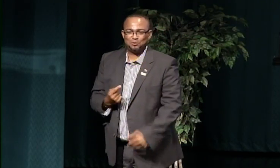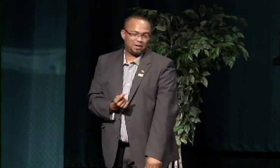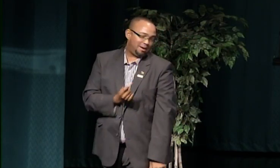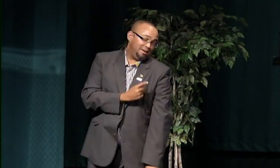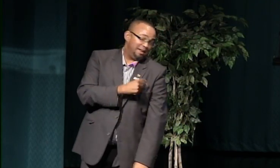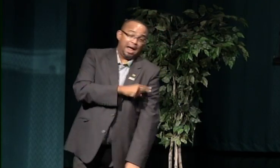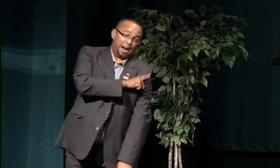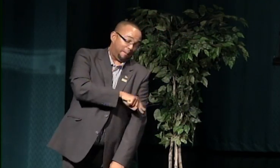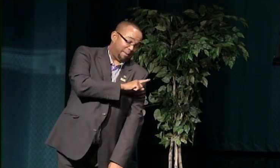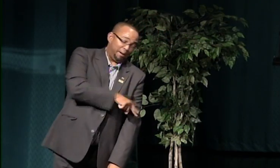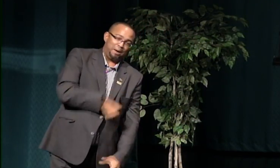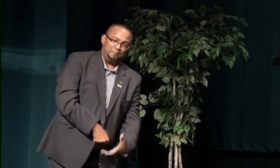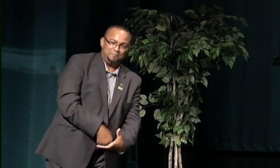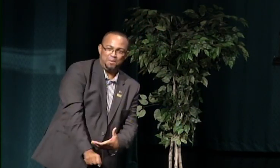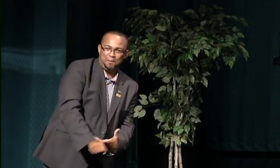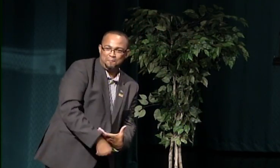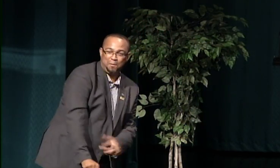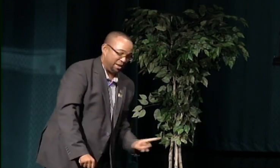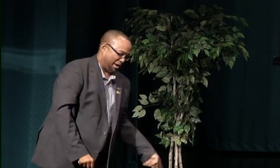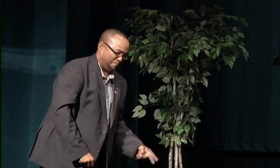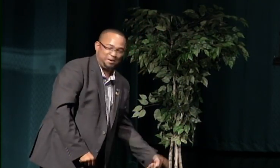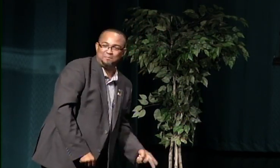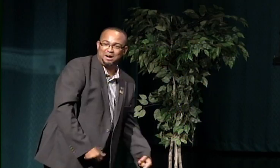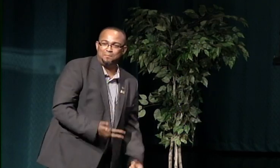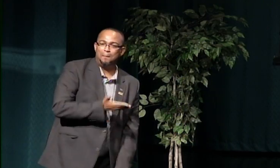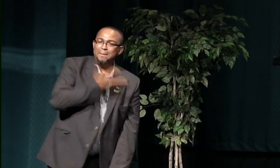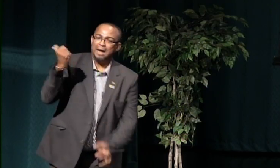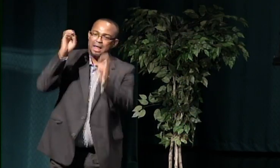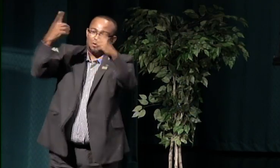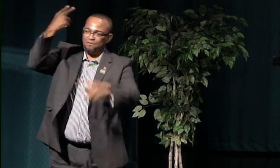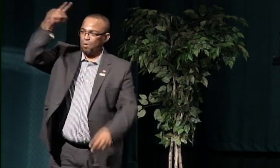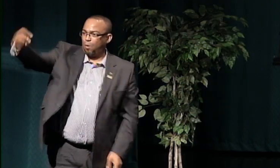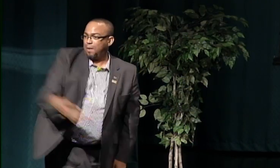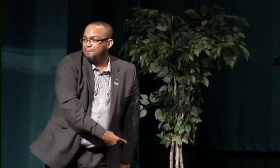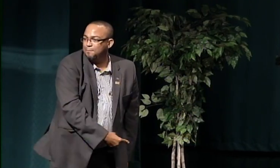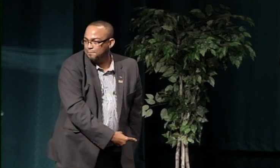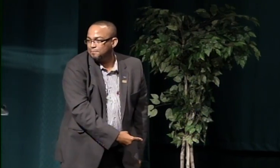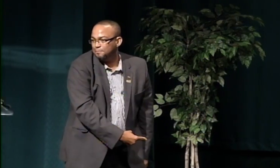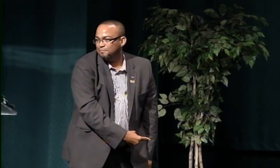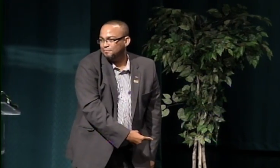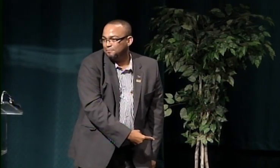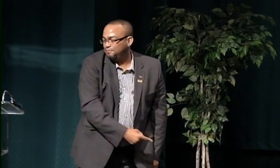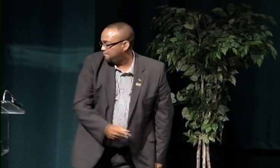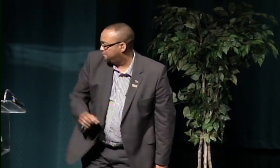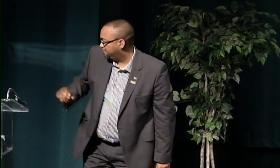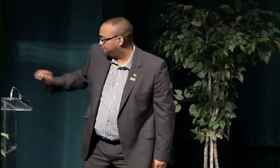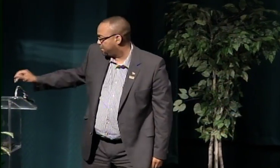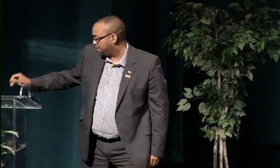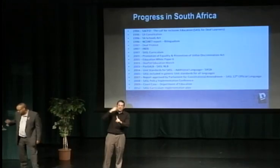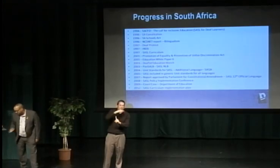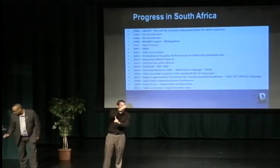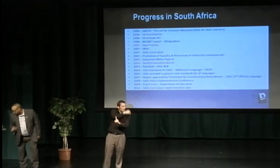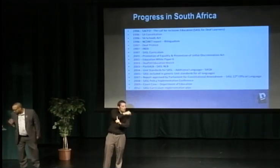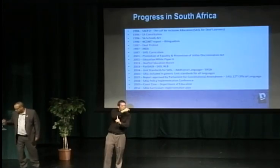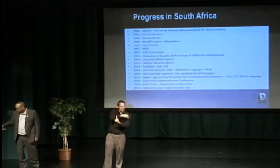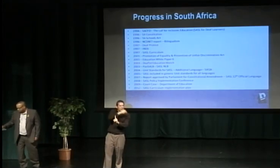that we needed to make such change. So that we could provide a better education